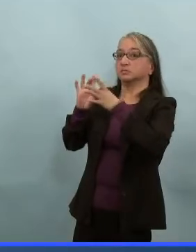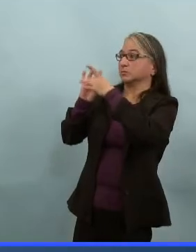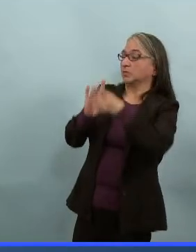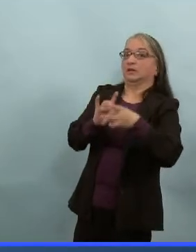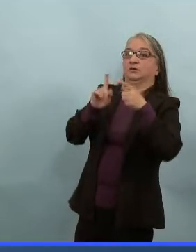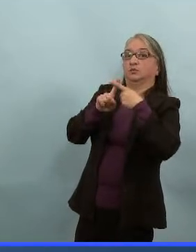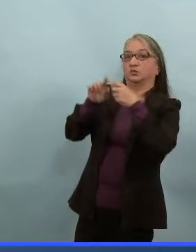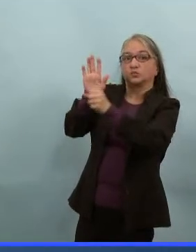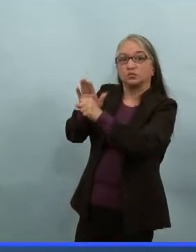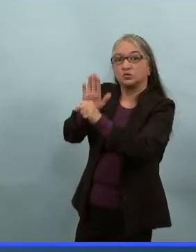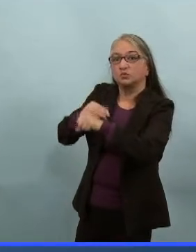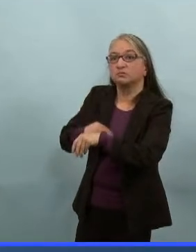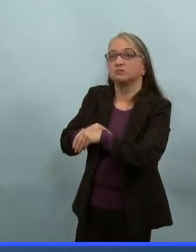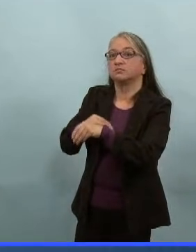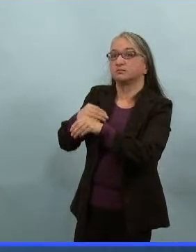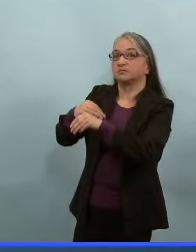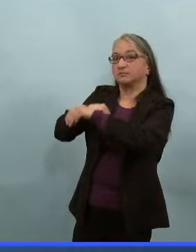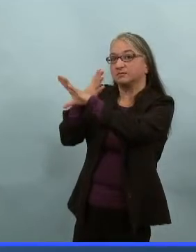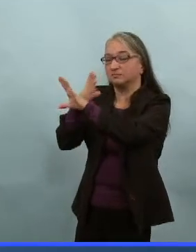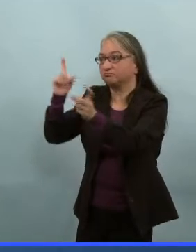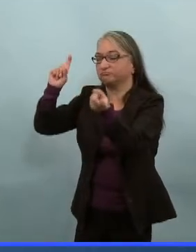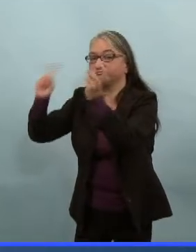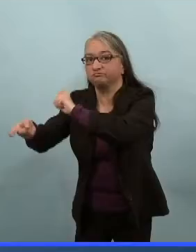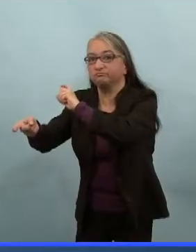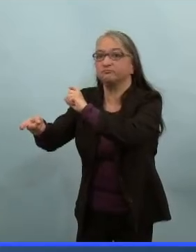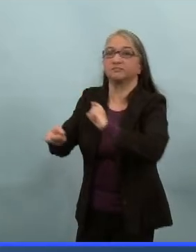um they're kind of wondering what they should be bracing for i know you said you aren't going